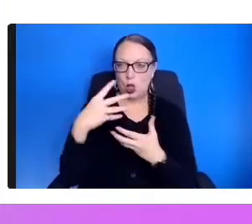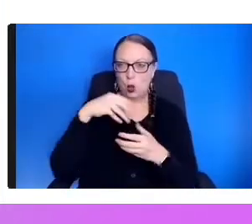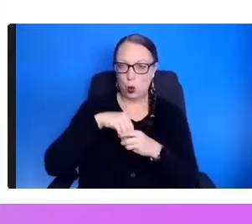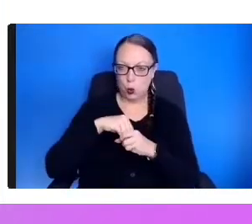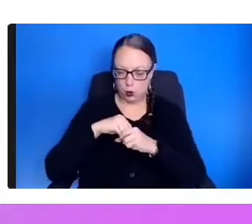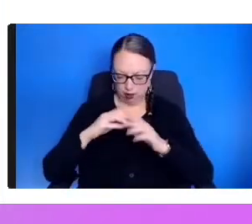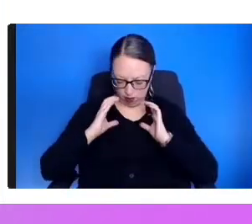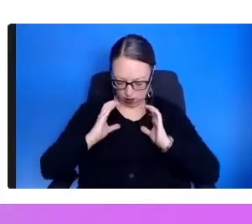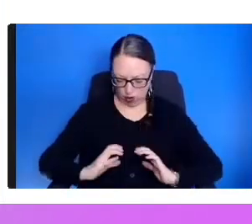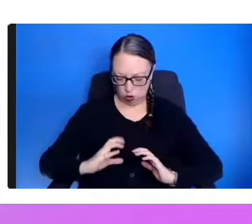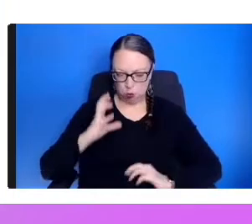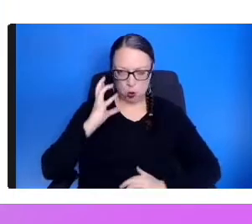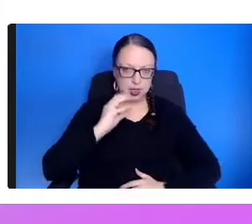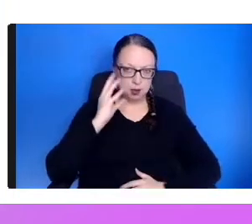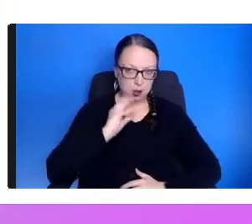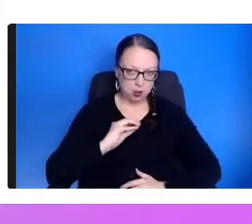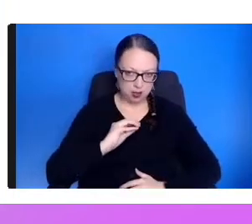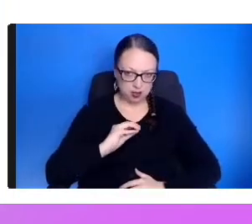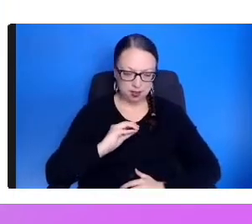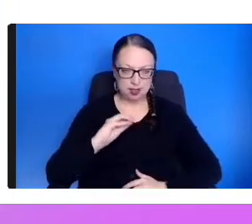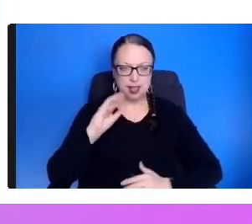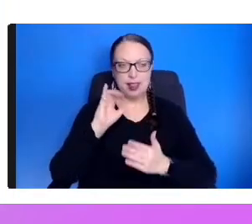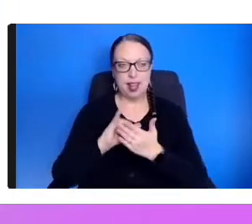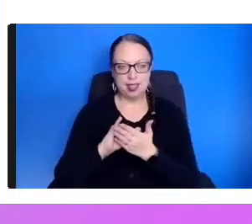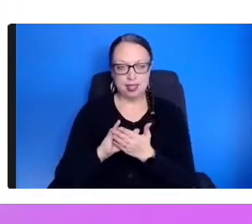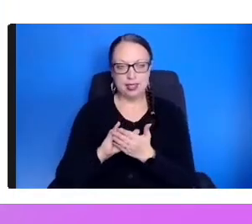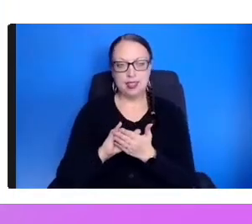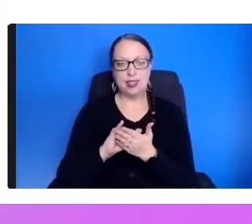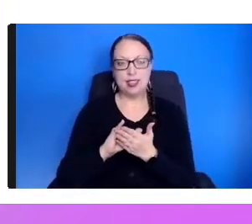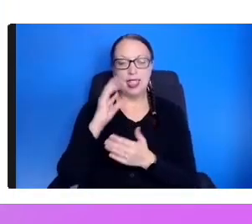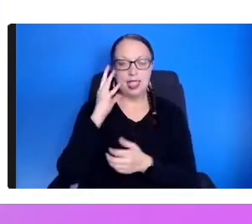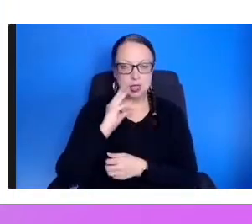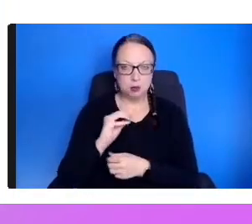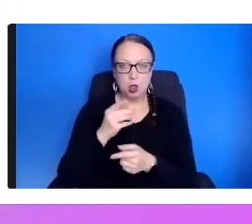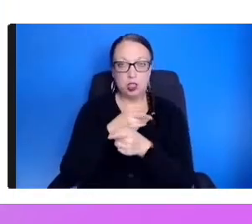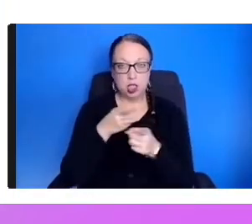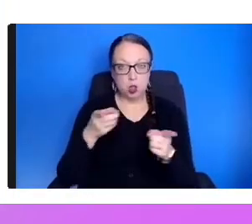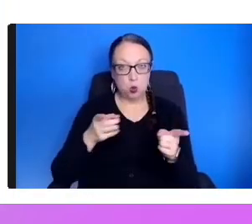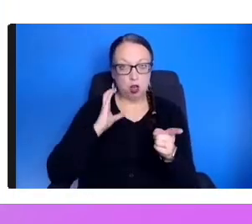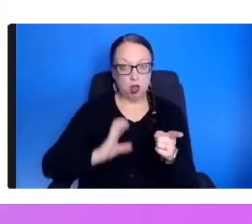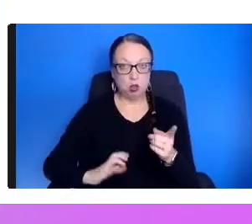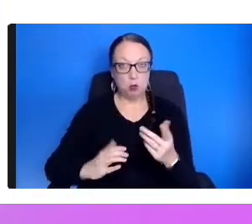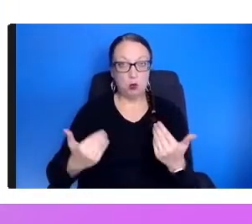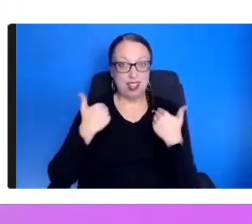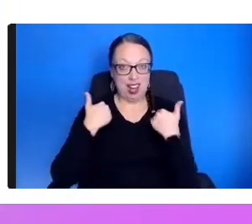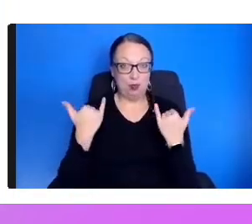the experience that the broadest range of your customers are having today with the environments that you provide them